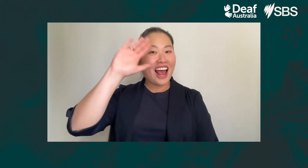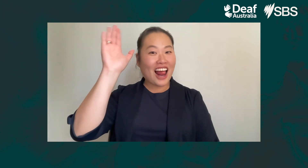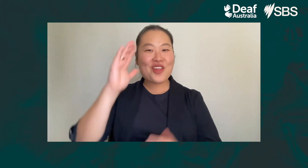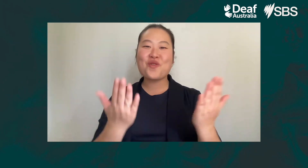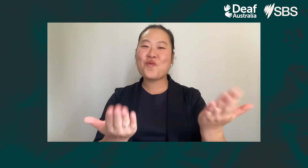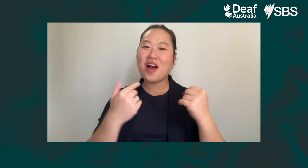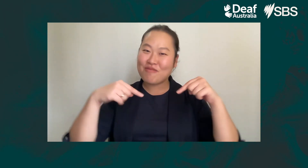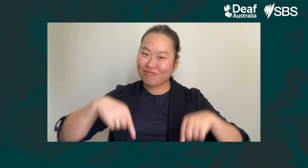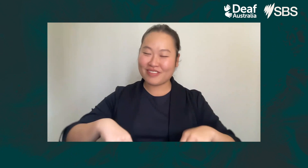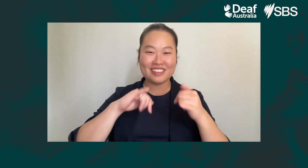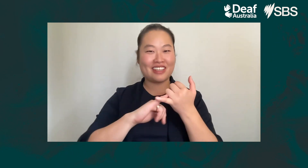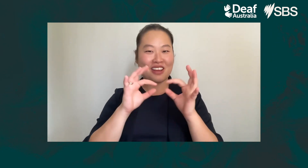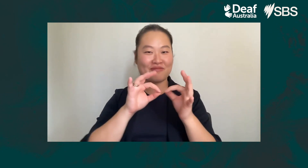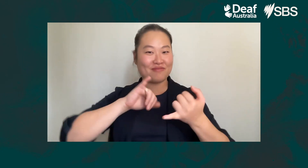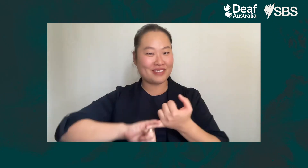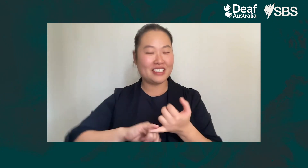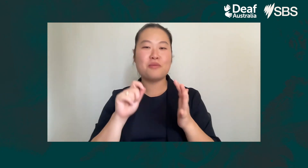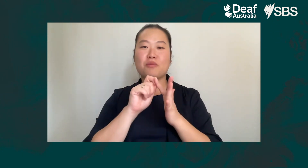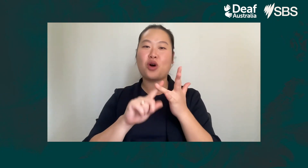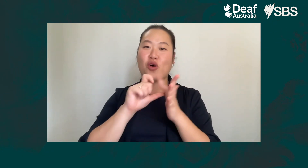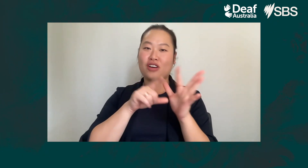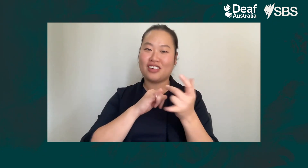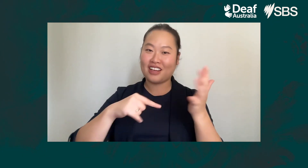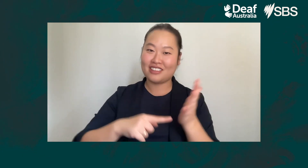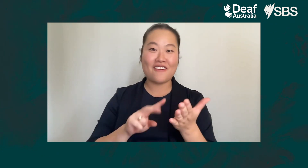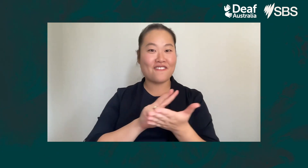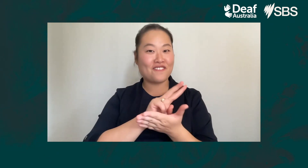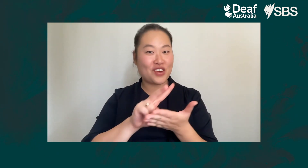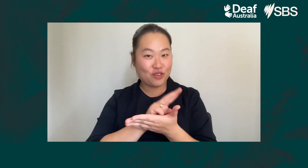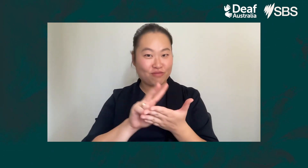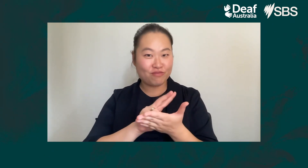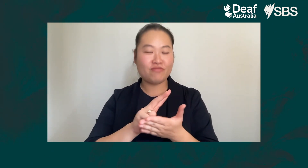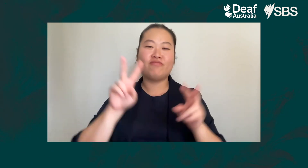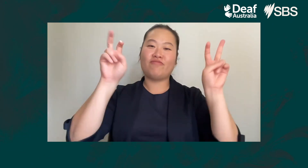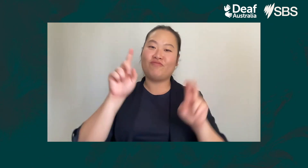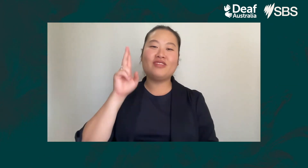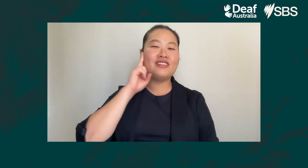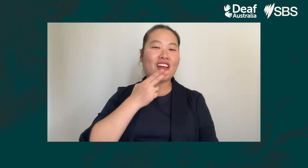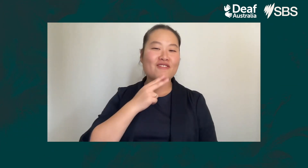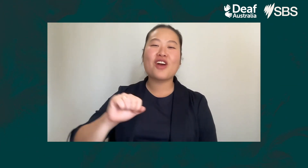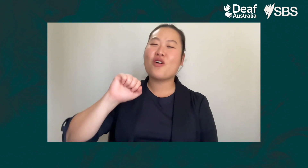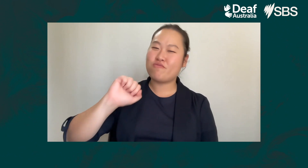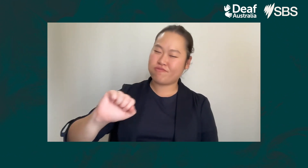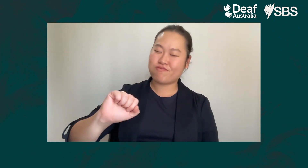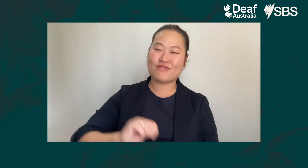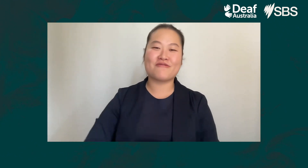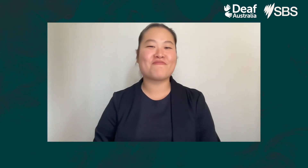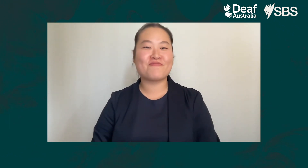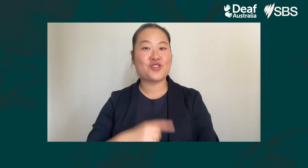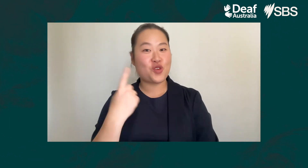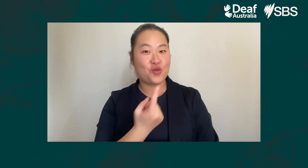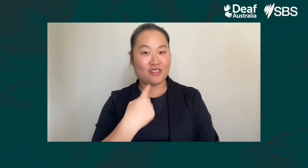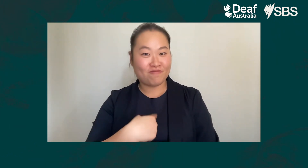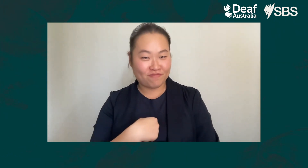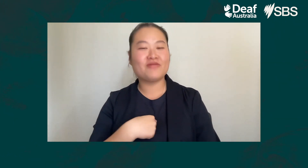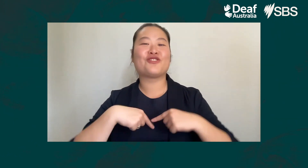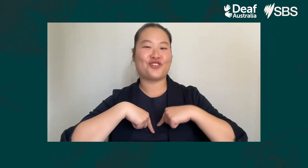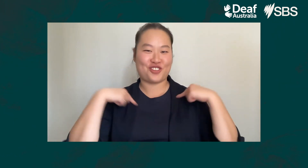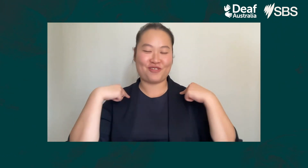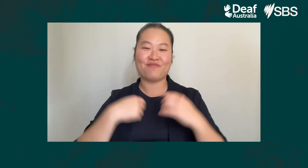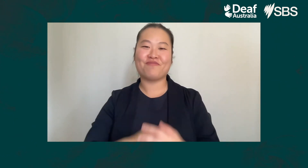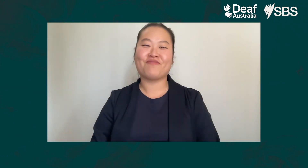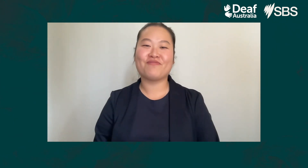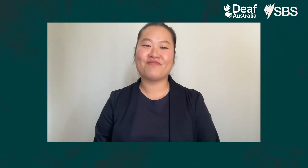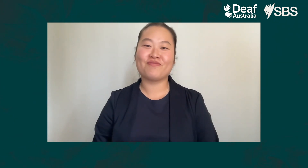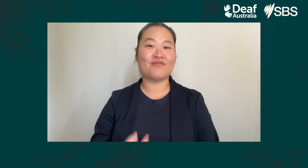Hello, welcome to the SBS video podcast Our Deaf Ways. My name is Shirley.